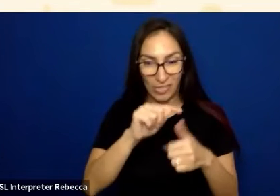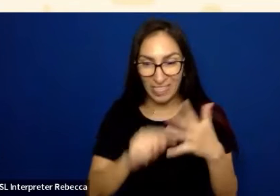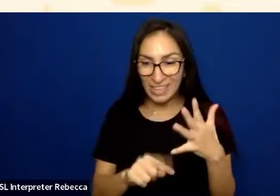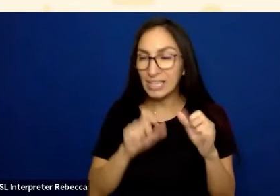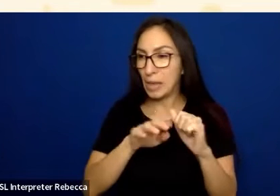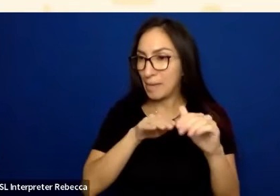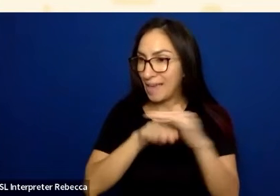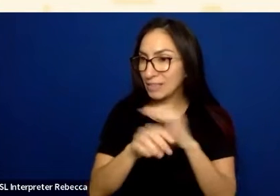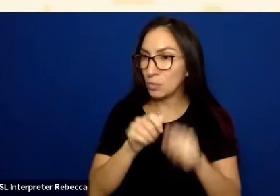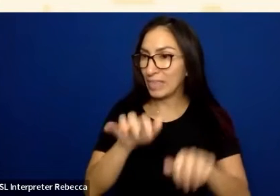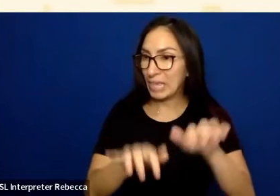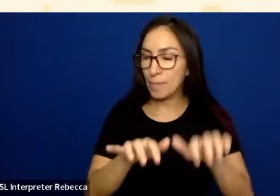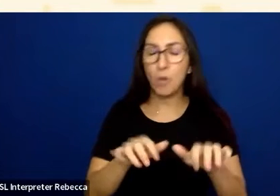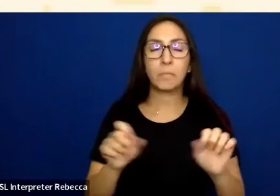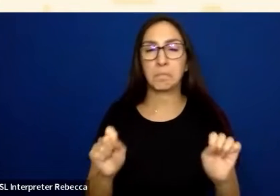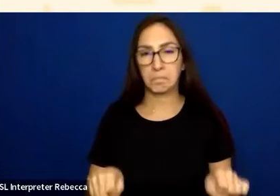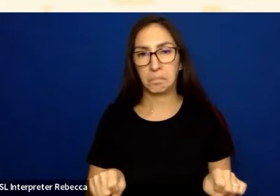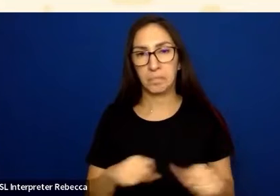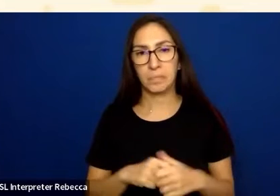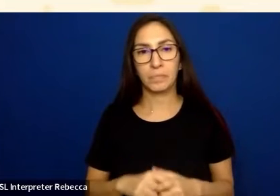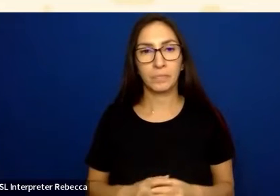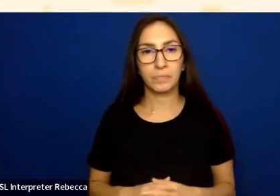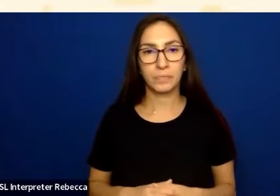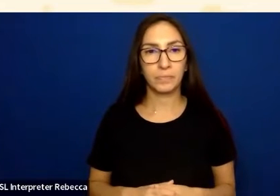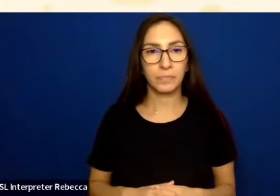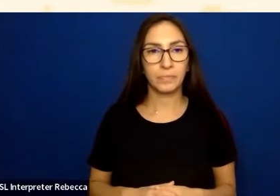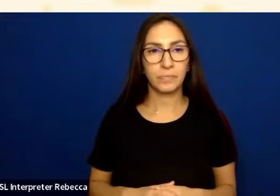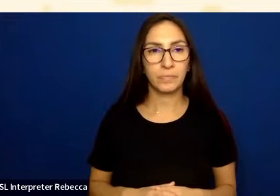In case of an anchor tag, make sure to define the href attribute.